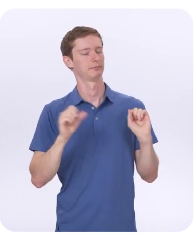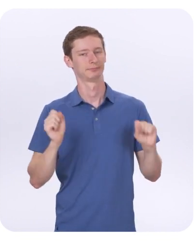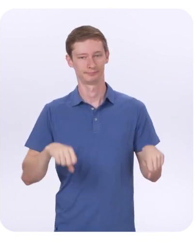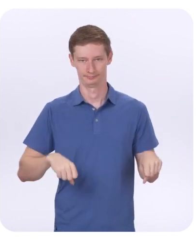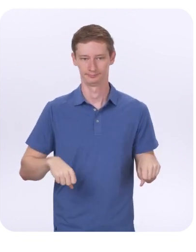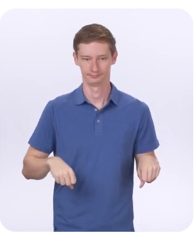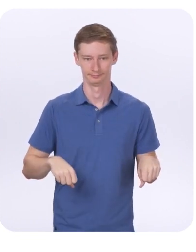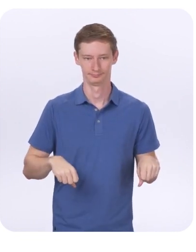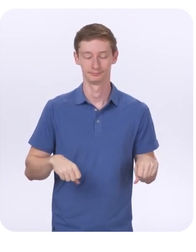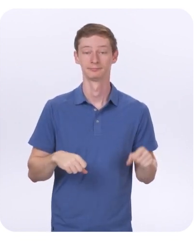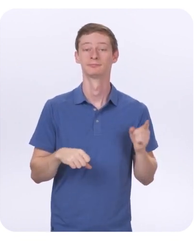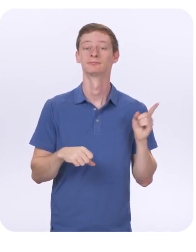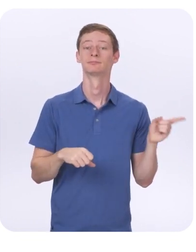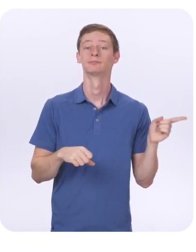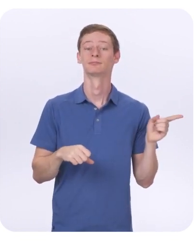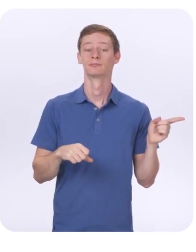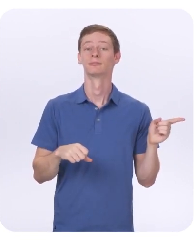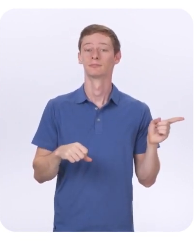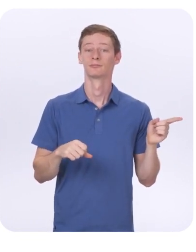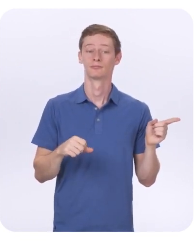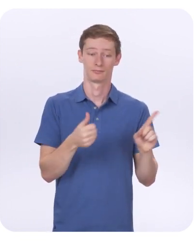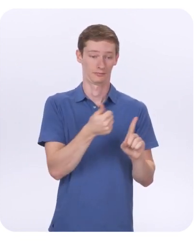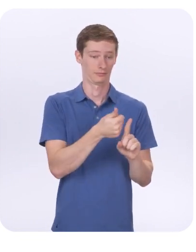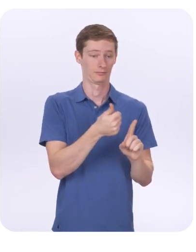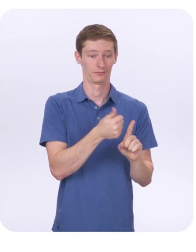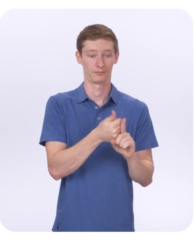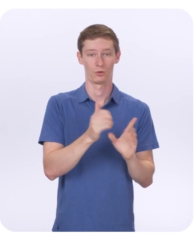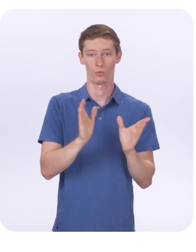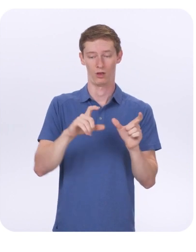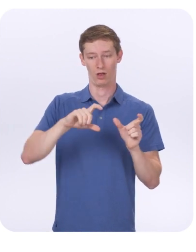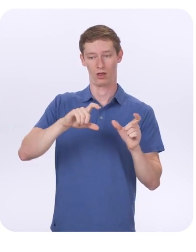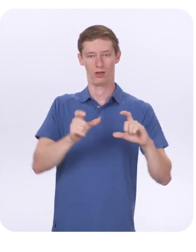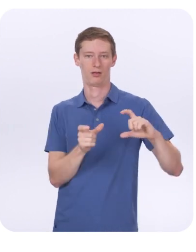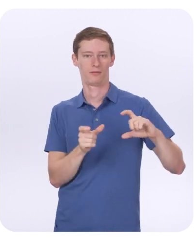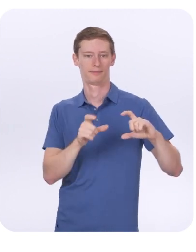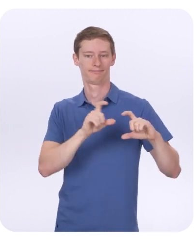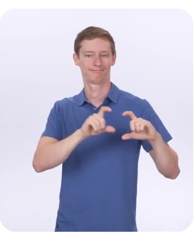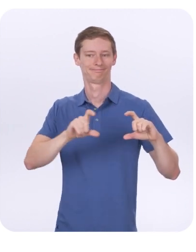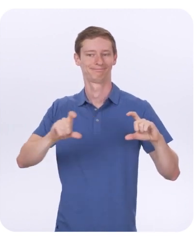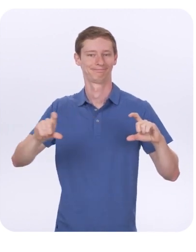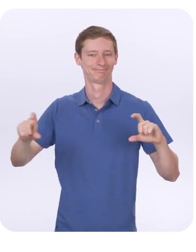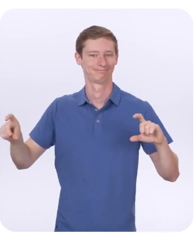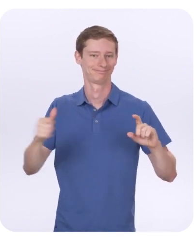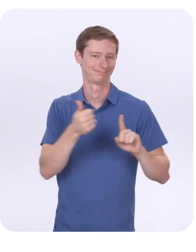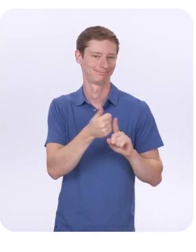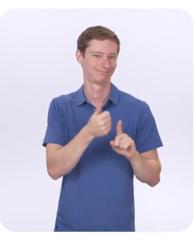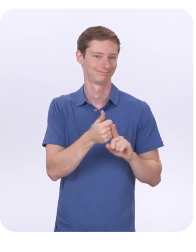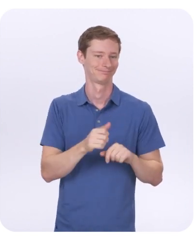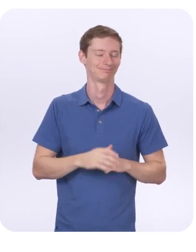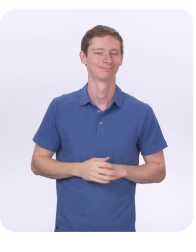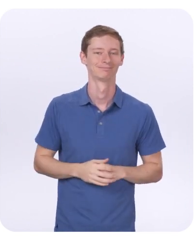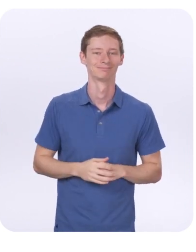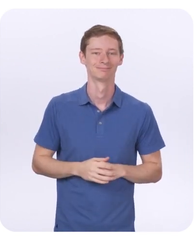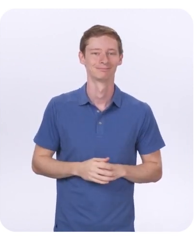And you can see here that the prices are shown vertically. On the left,